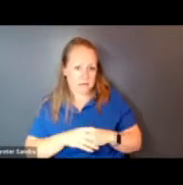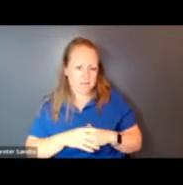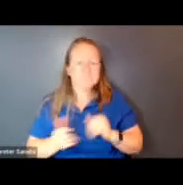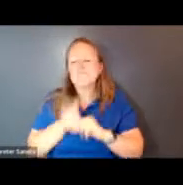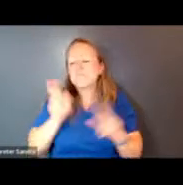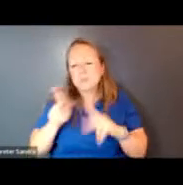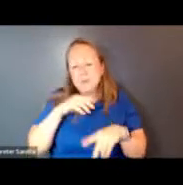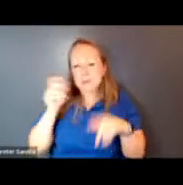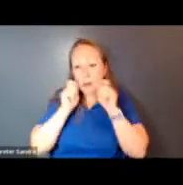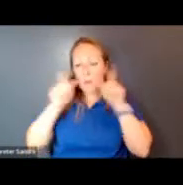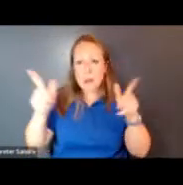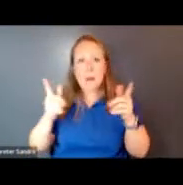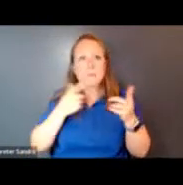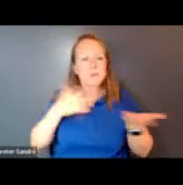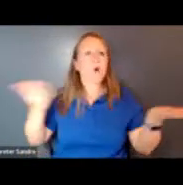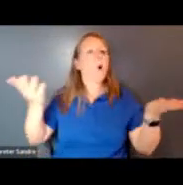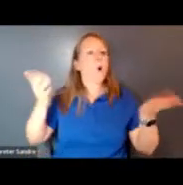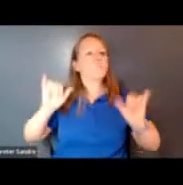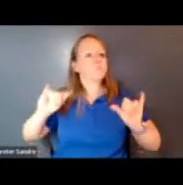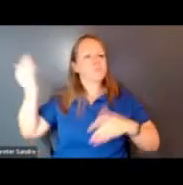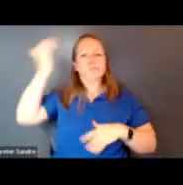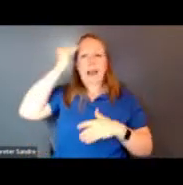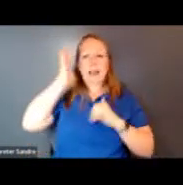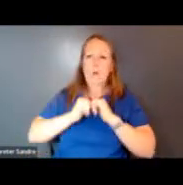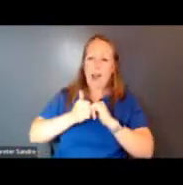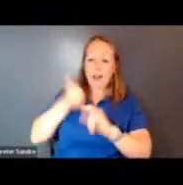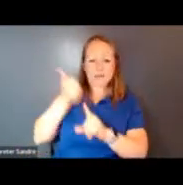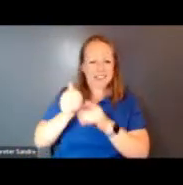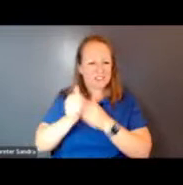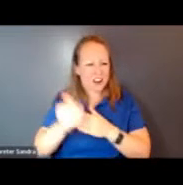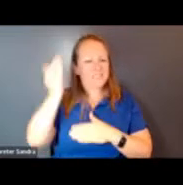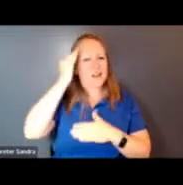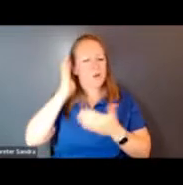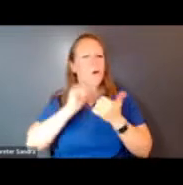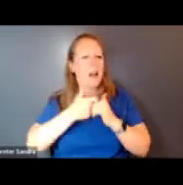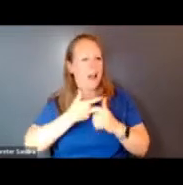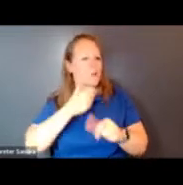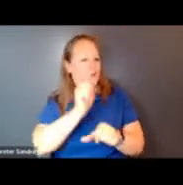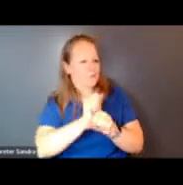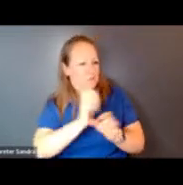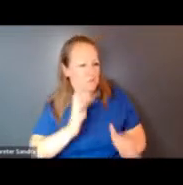and know exactly how to self direct how to be an employer how to manage your own budget, that support is needed to be